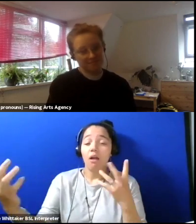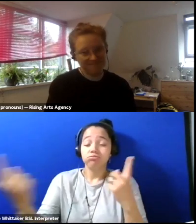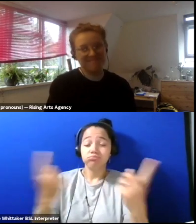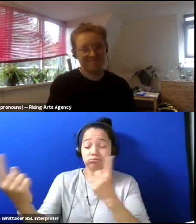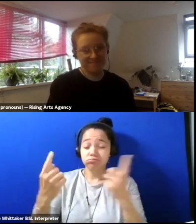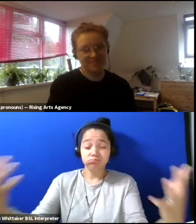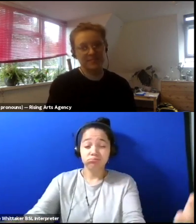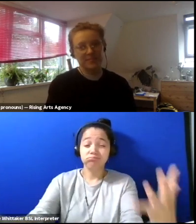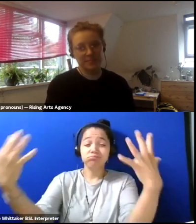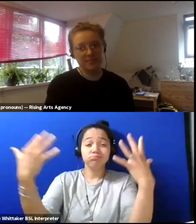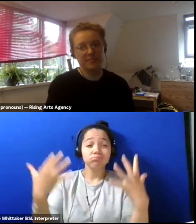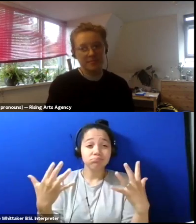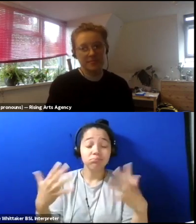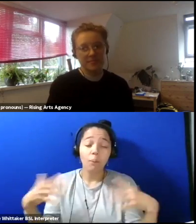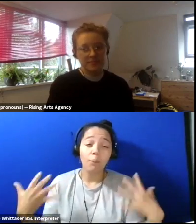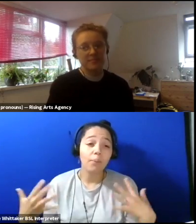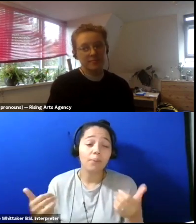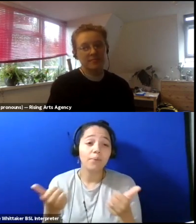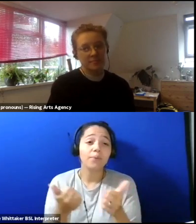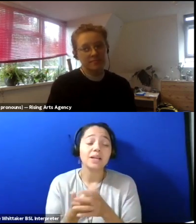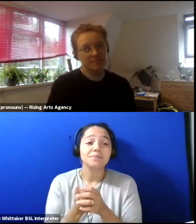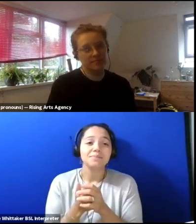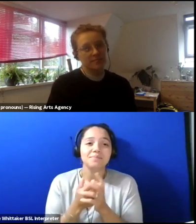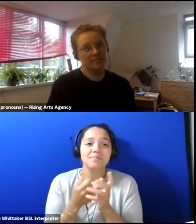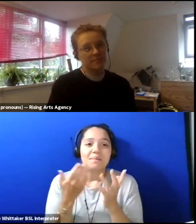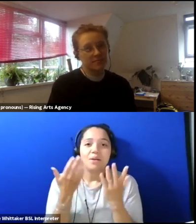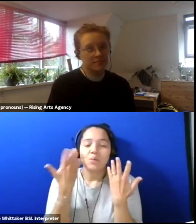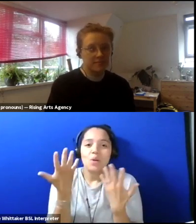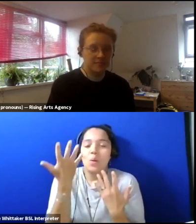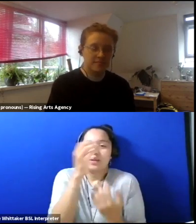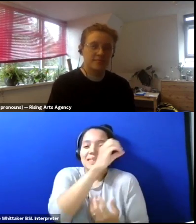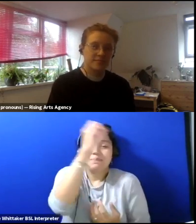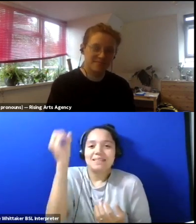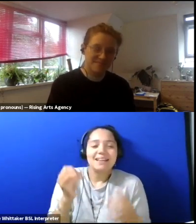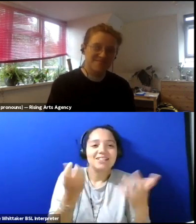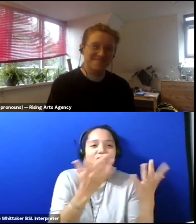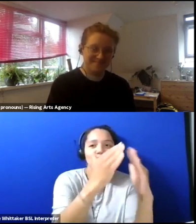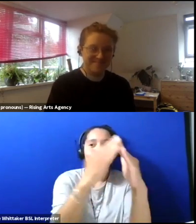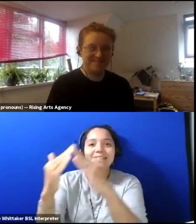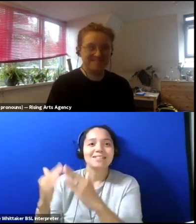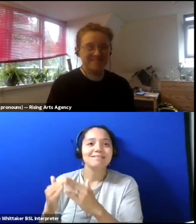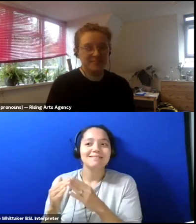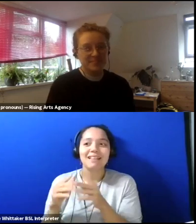turnout was just absolutely amazing. We got, I don't know what percentage of residents on the street, but them